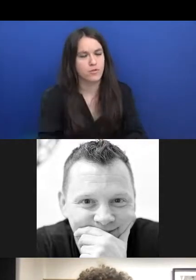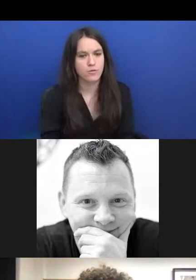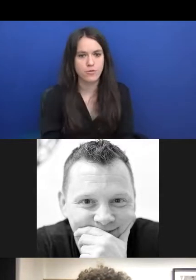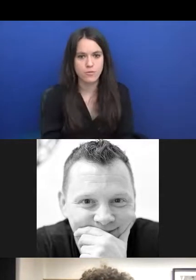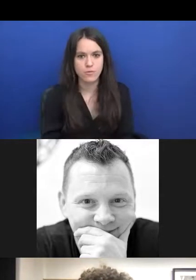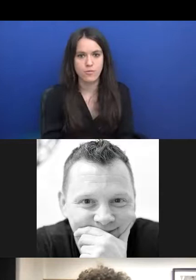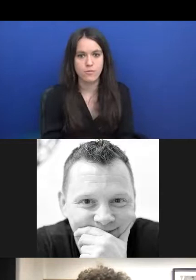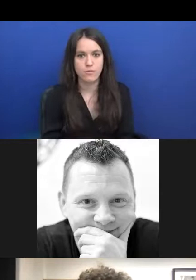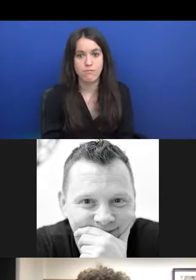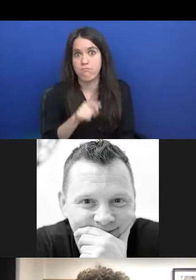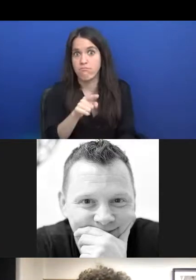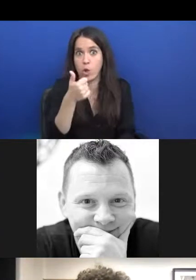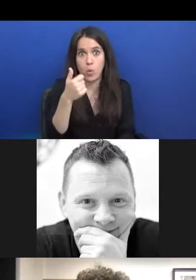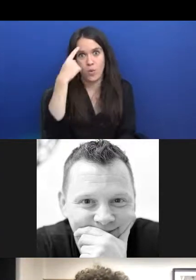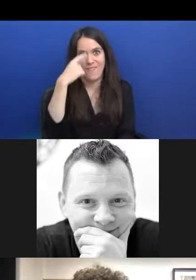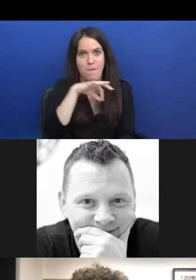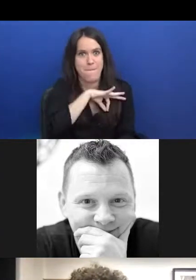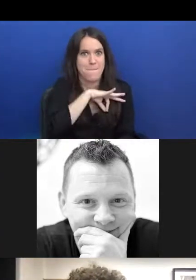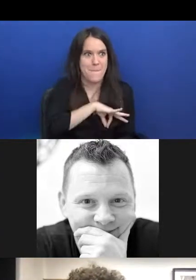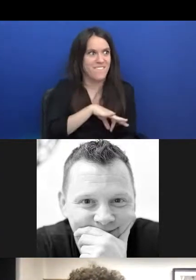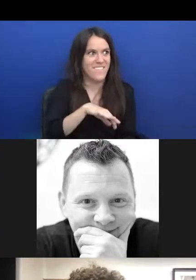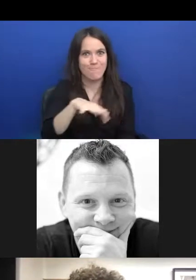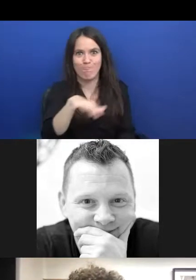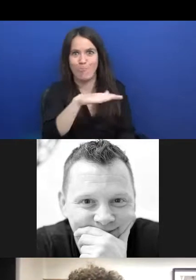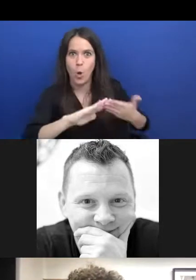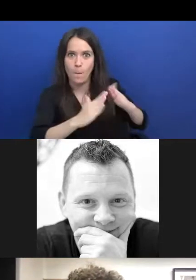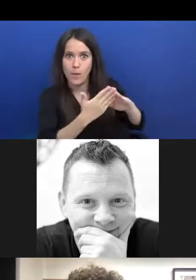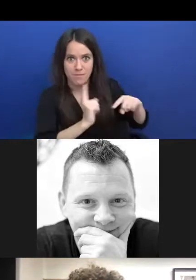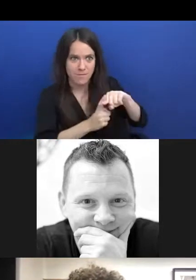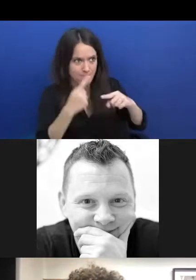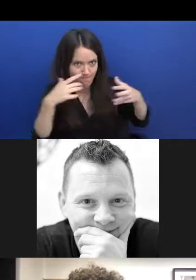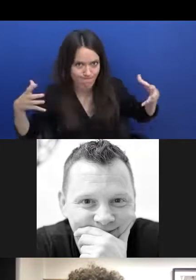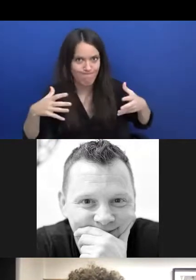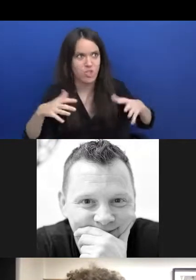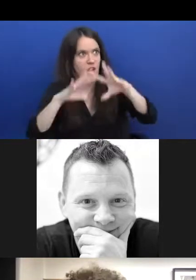the communities and the nations that we're working with and another real inspiration